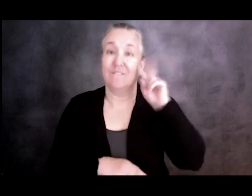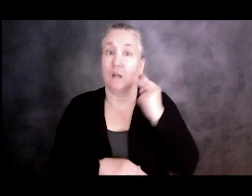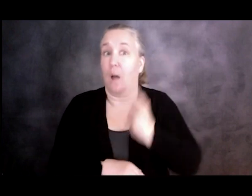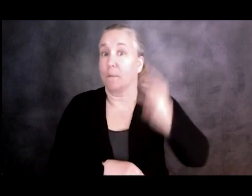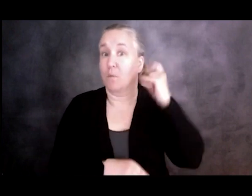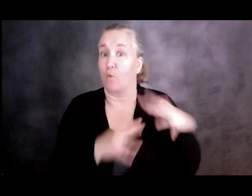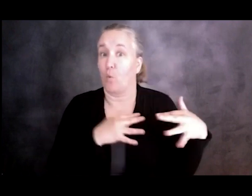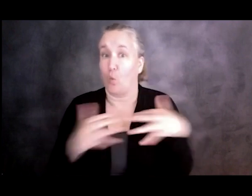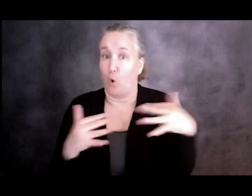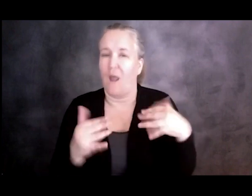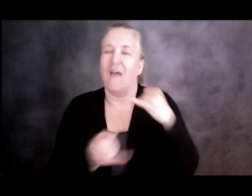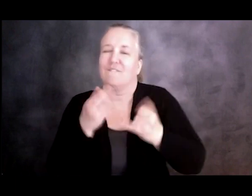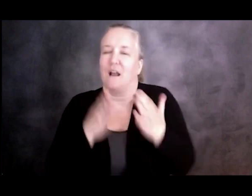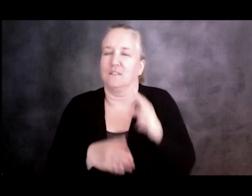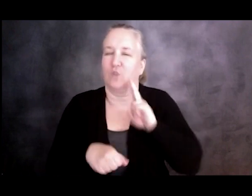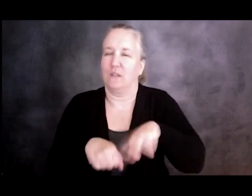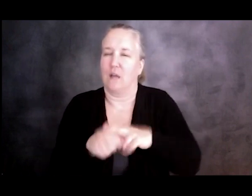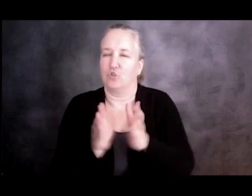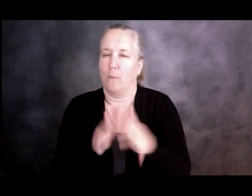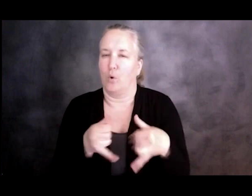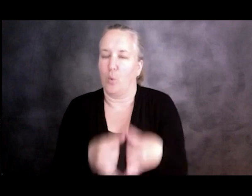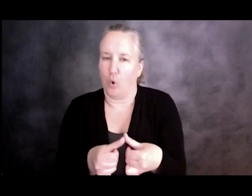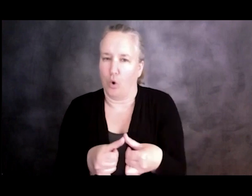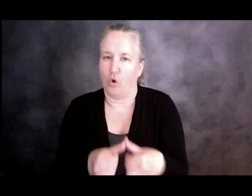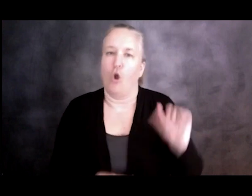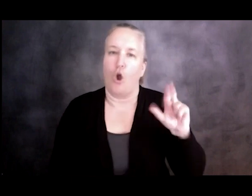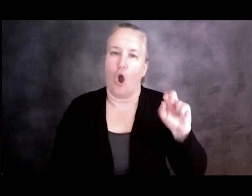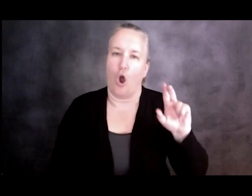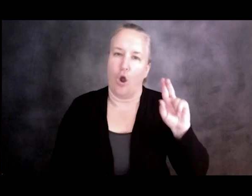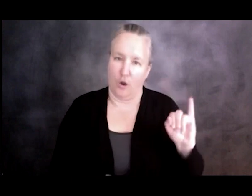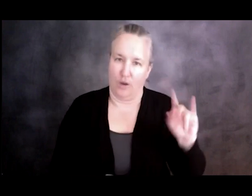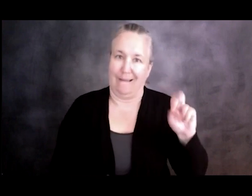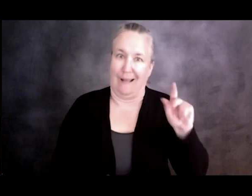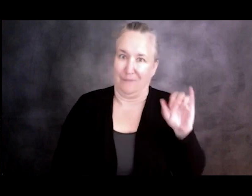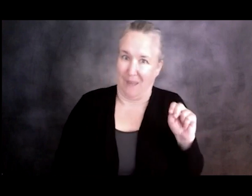for the National Book Award. Author Eric Hellman praises Nothing Ever Dies, saying it,